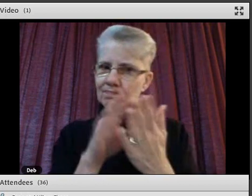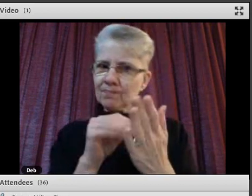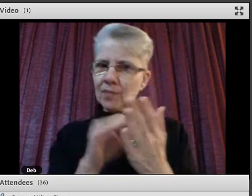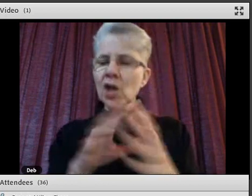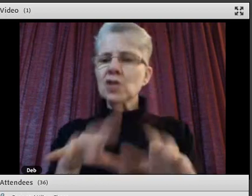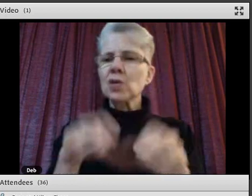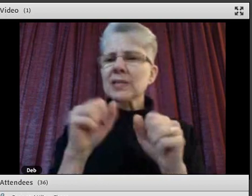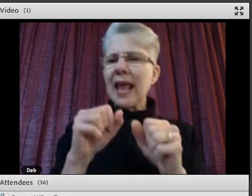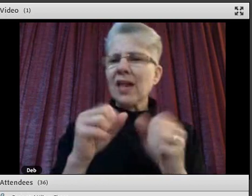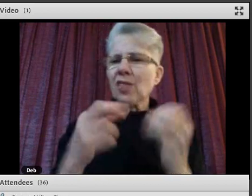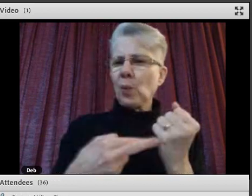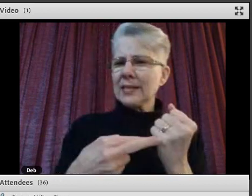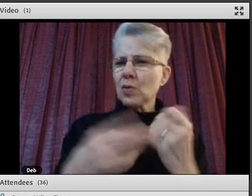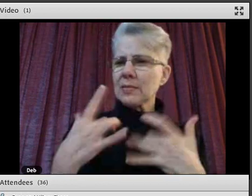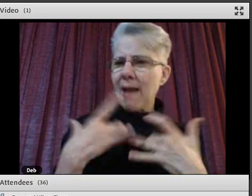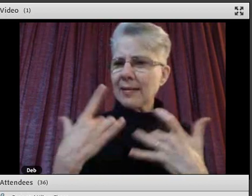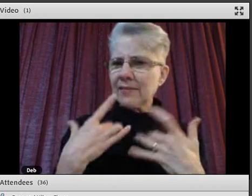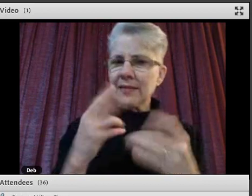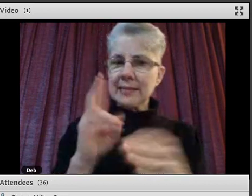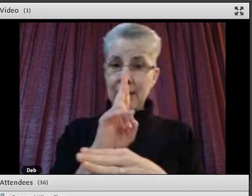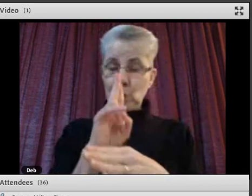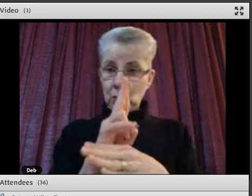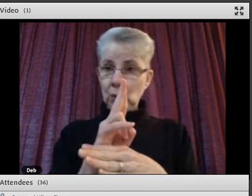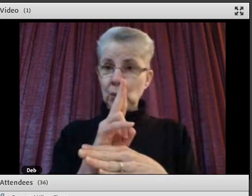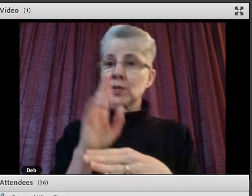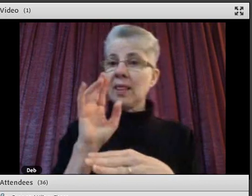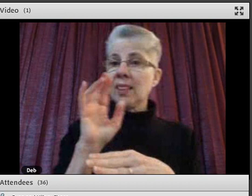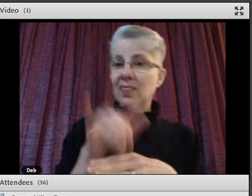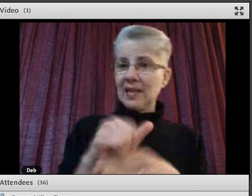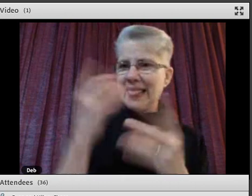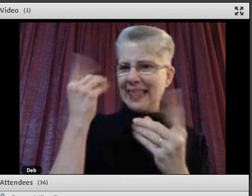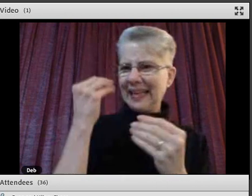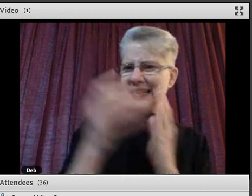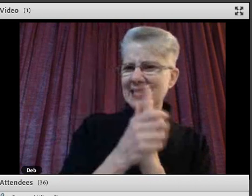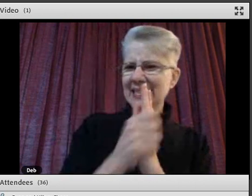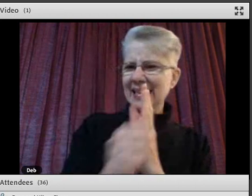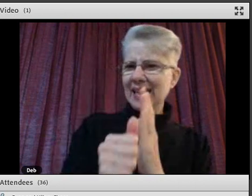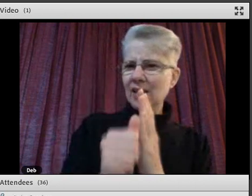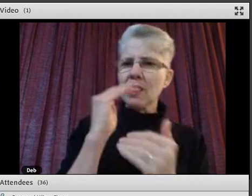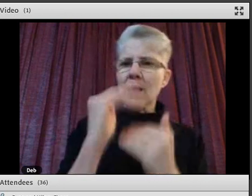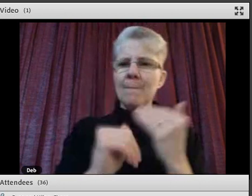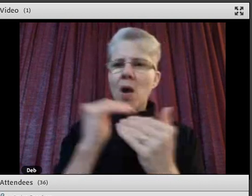So take these activities, take these resources, and use the thinking skills,